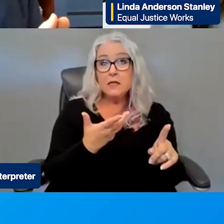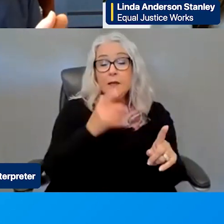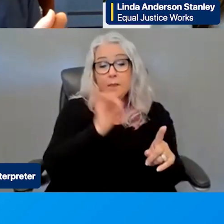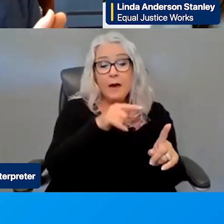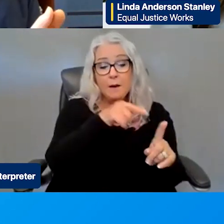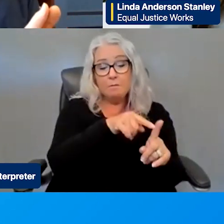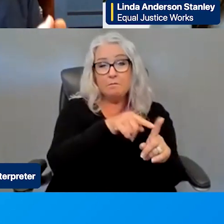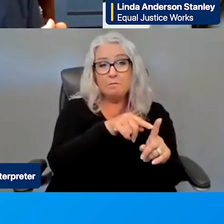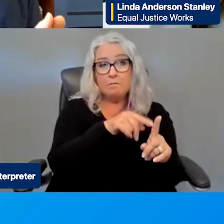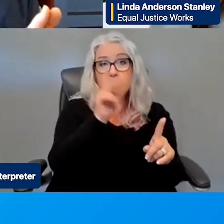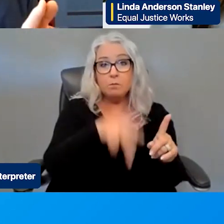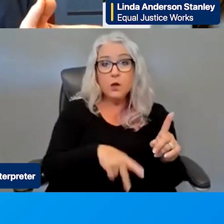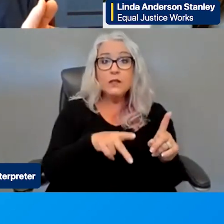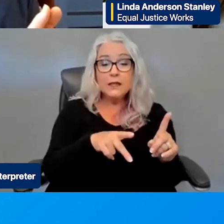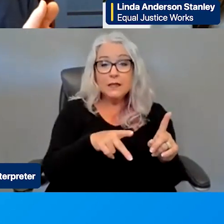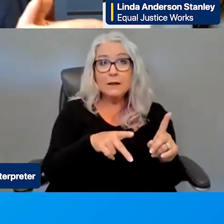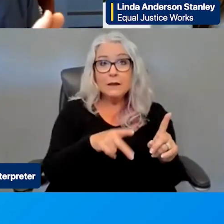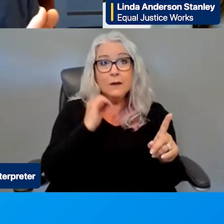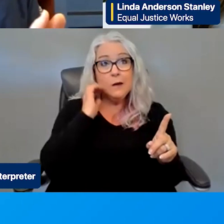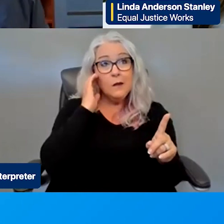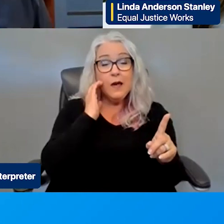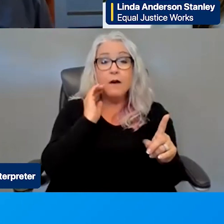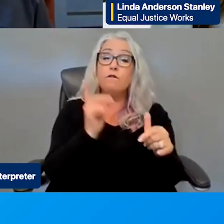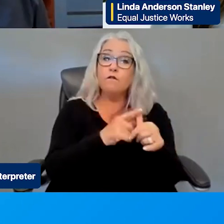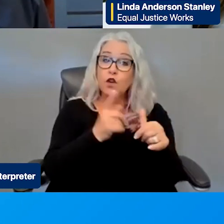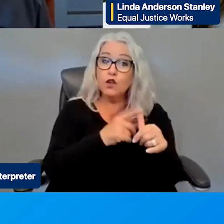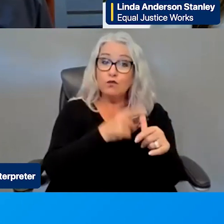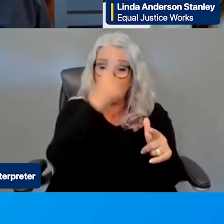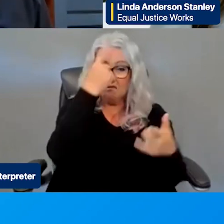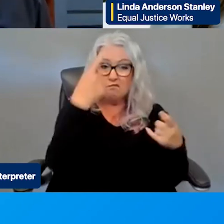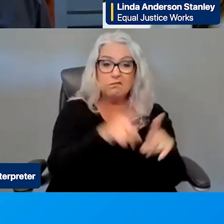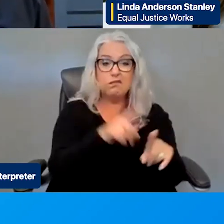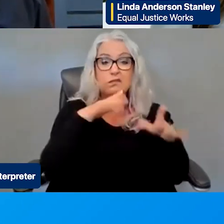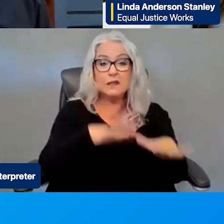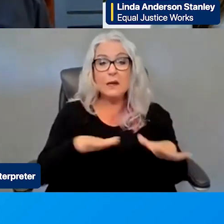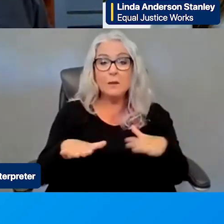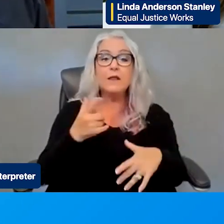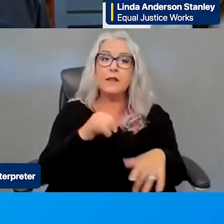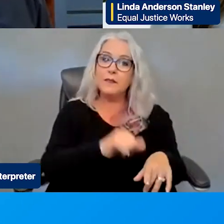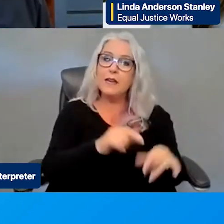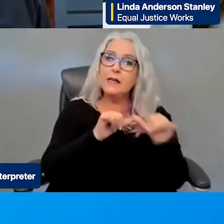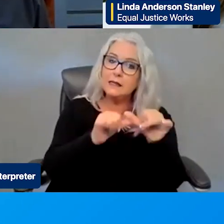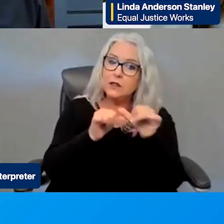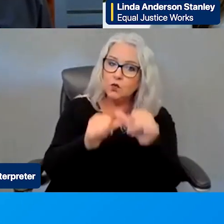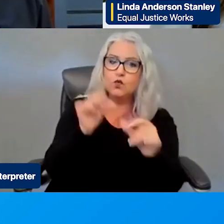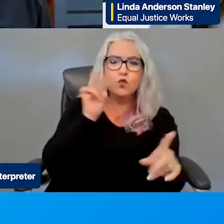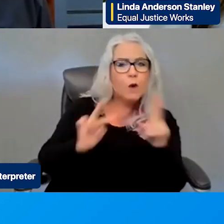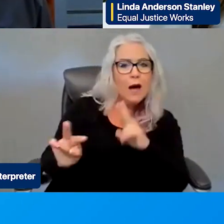that the monitoring and all of the things, the checks and balances are carefully watched even when new generations come